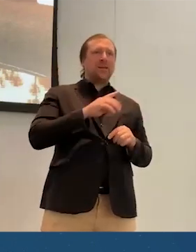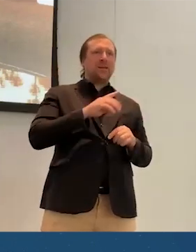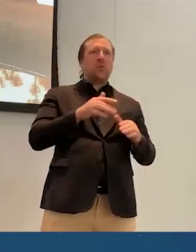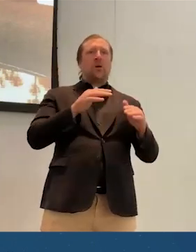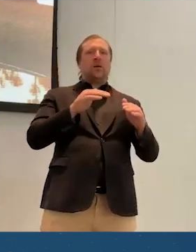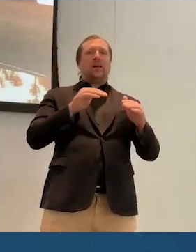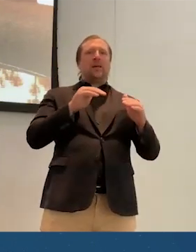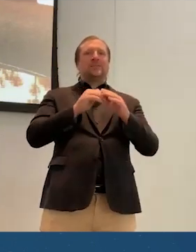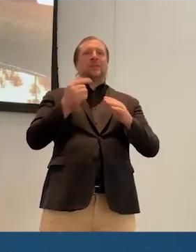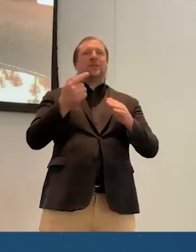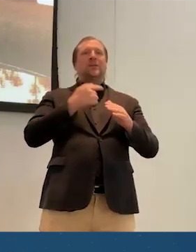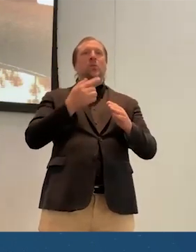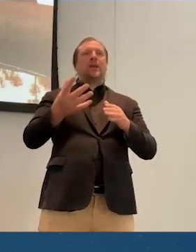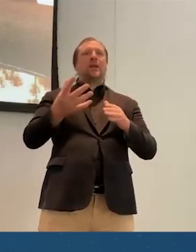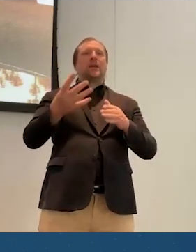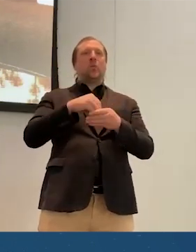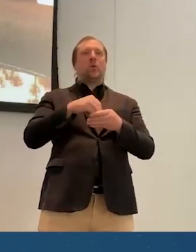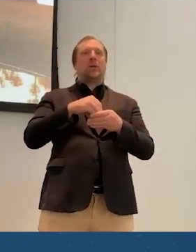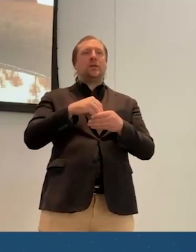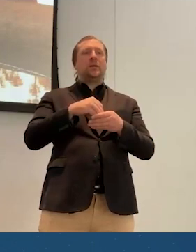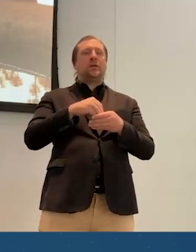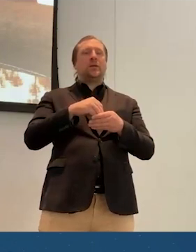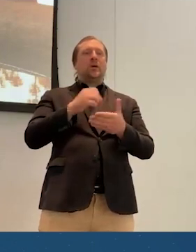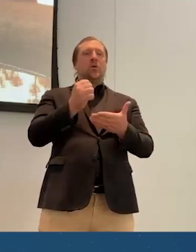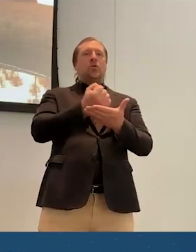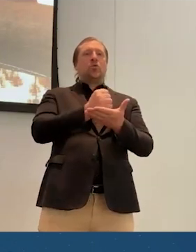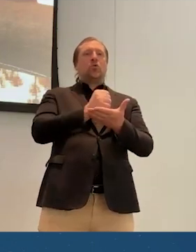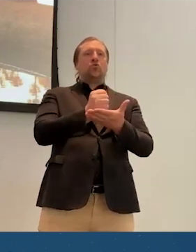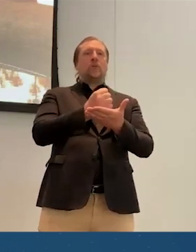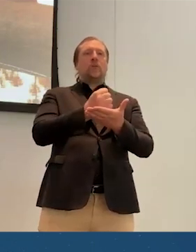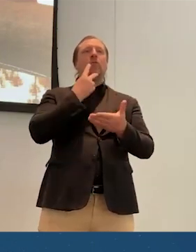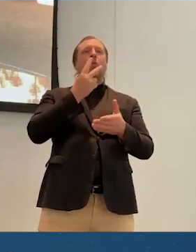our voice-controlled interaction method, which--